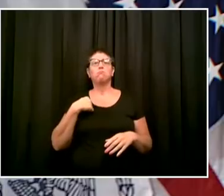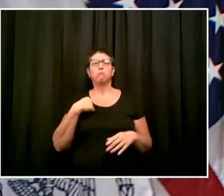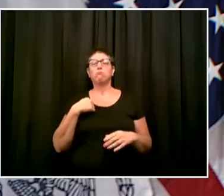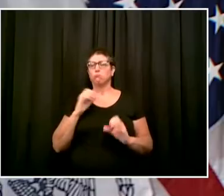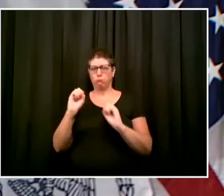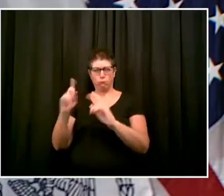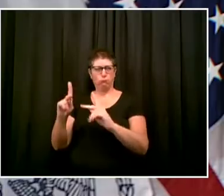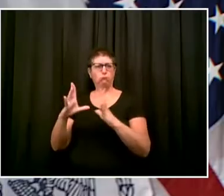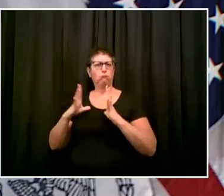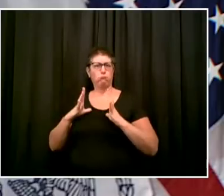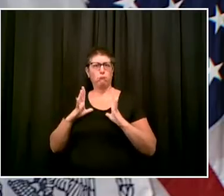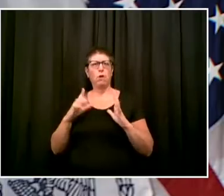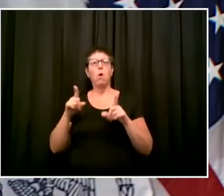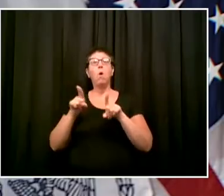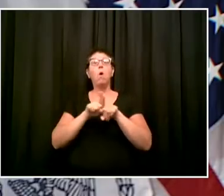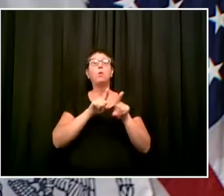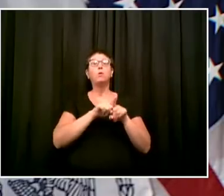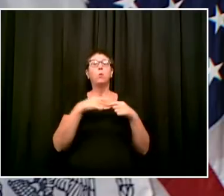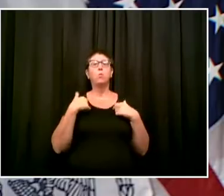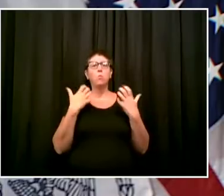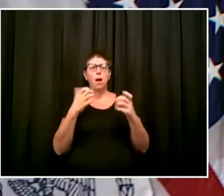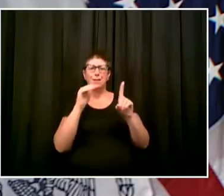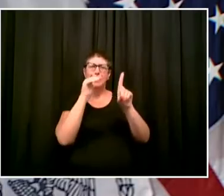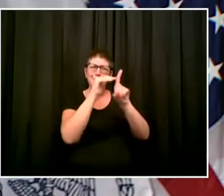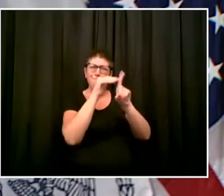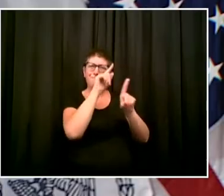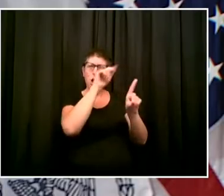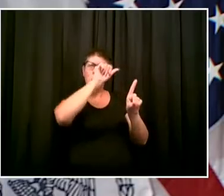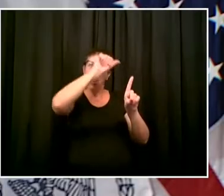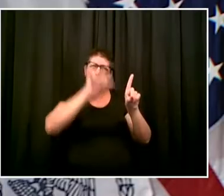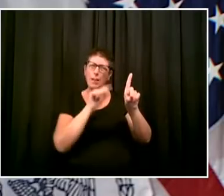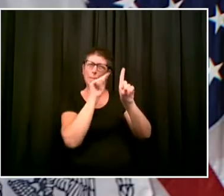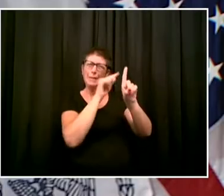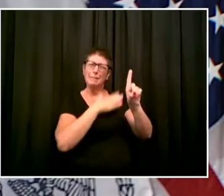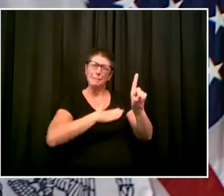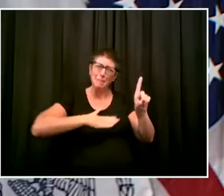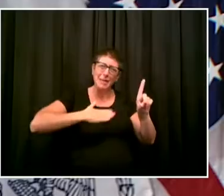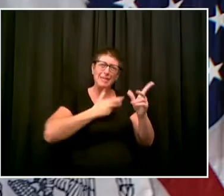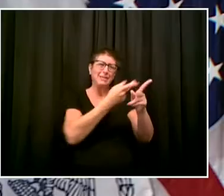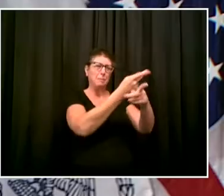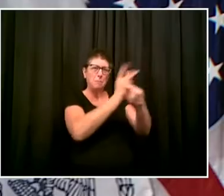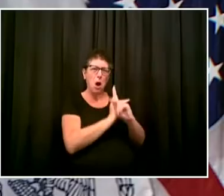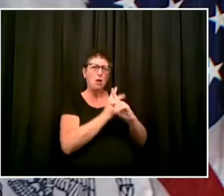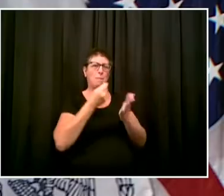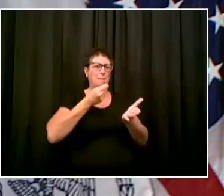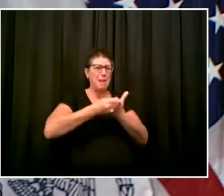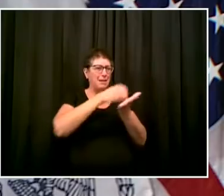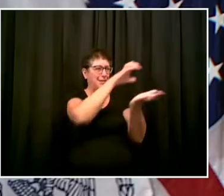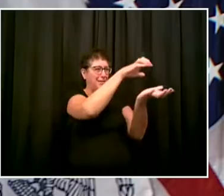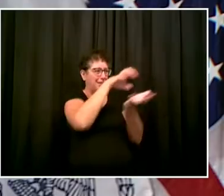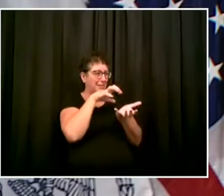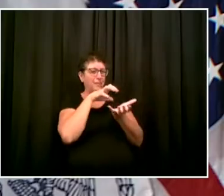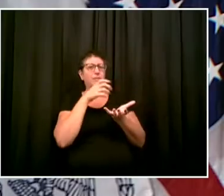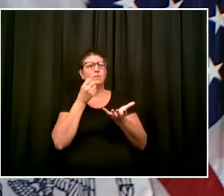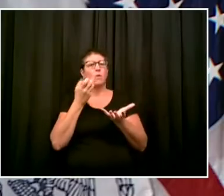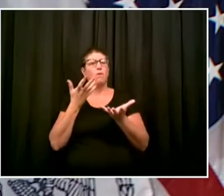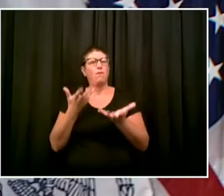OPPORTUNITY O T CONVINCE THE LEGISLATOR TO RECONVENE IMMEDIATELY TO